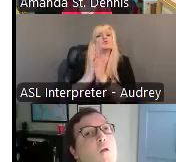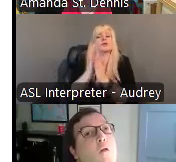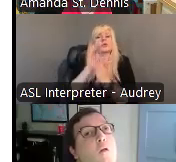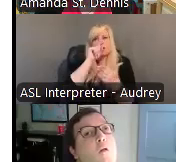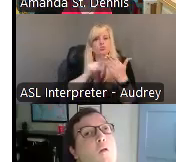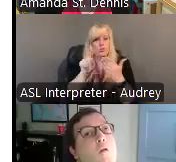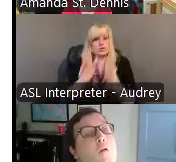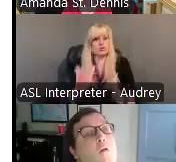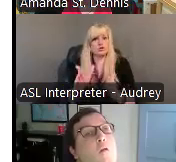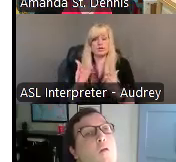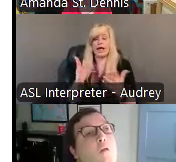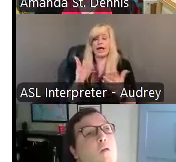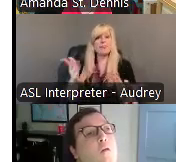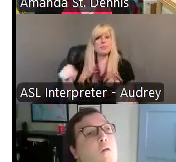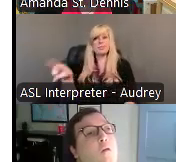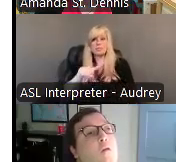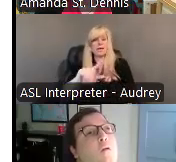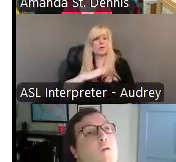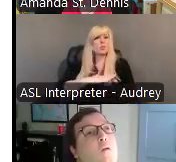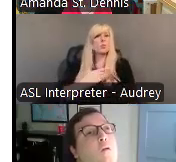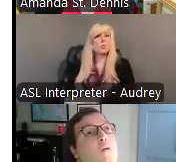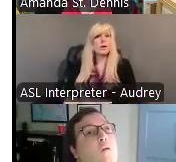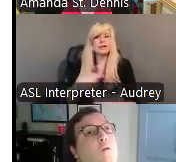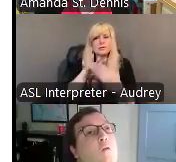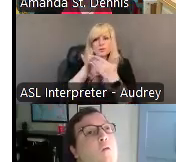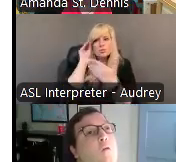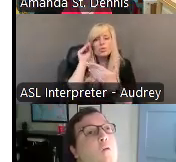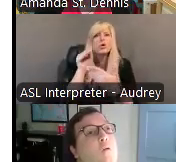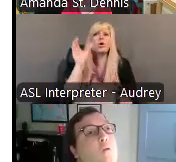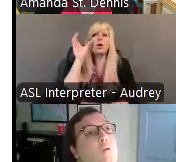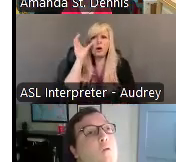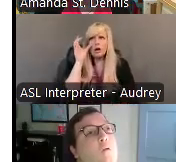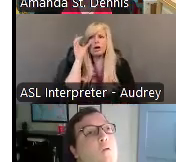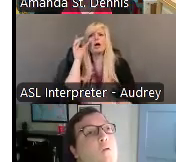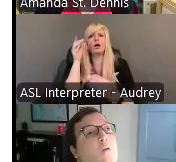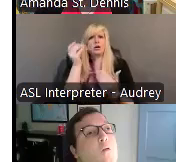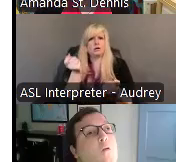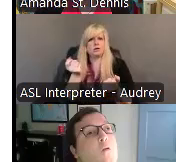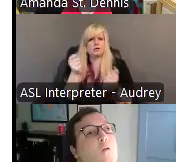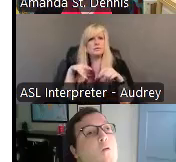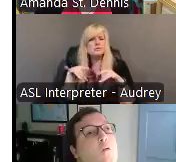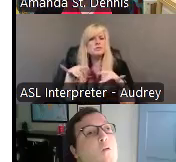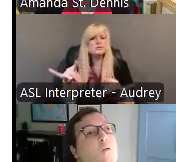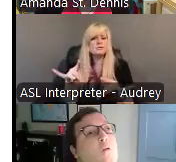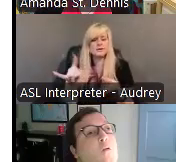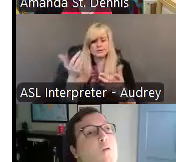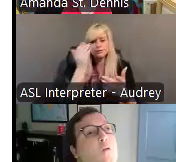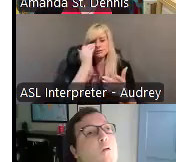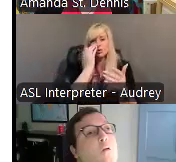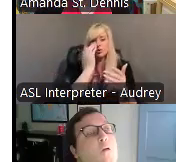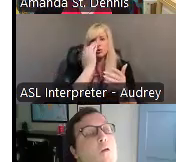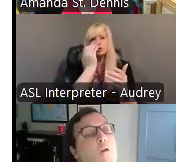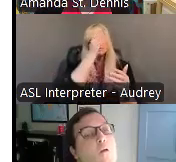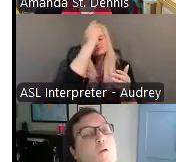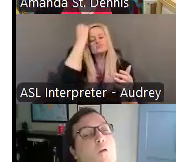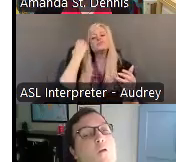open to learning and hearing about it. We had just as well as being a part of the third reviewer,